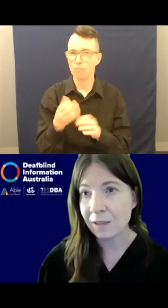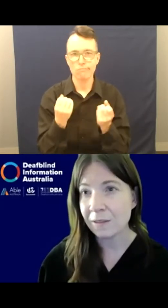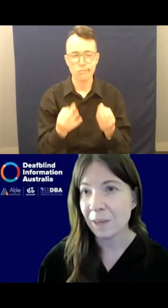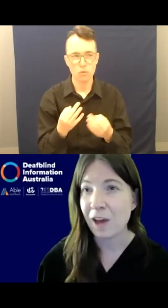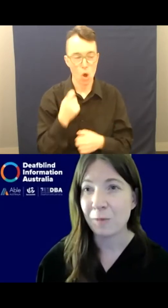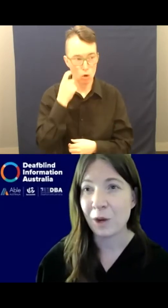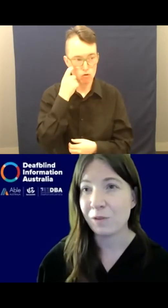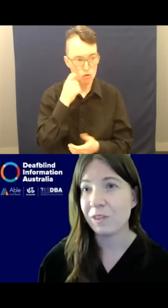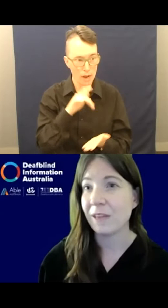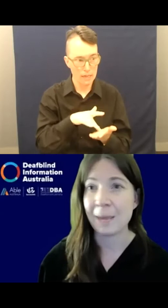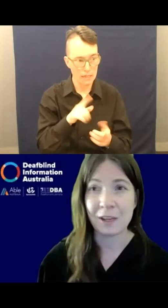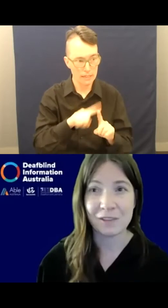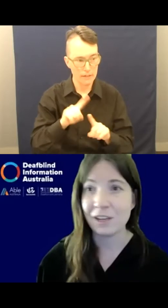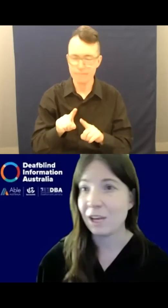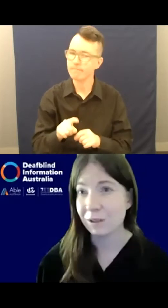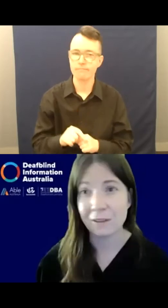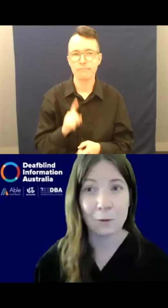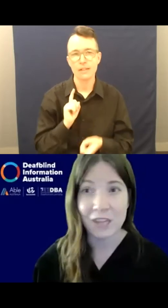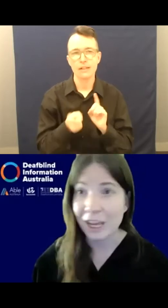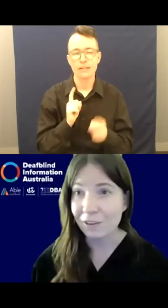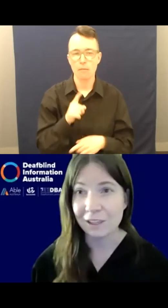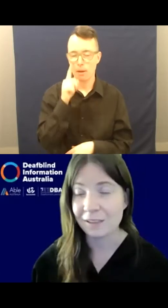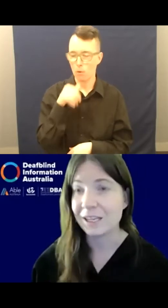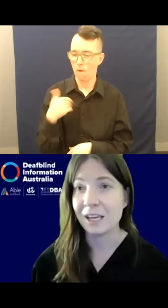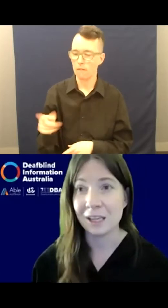They might have been offered the same activity every single day for the last 10 years.